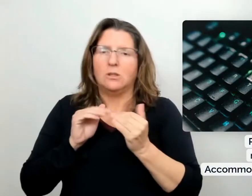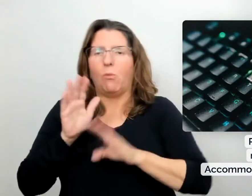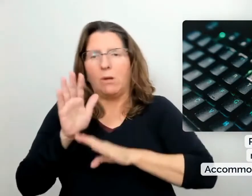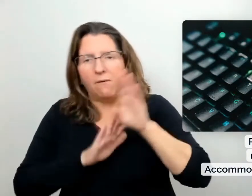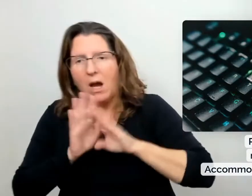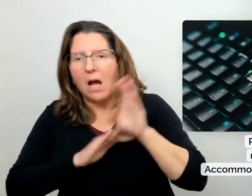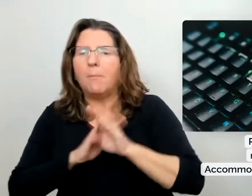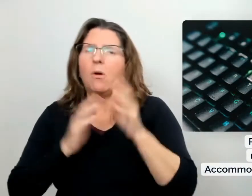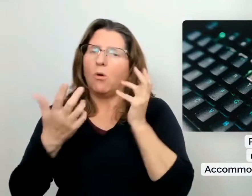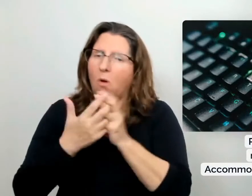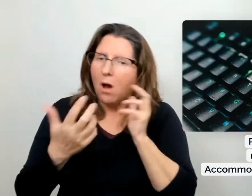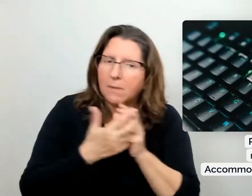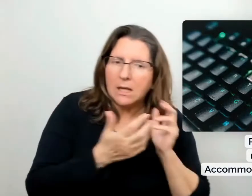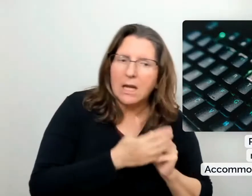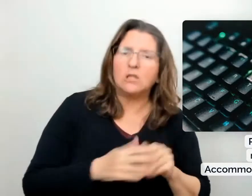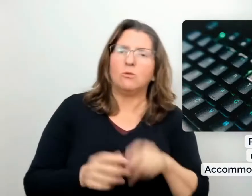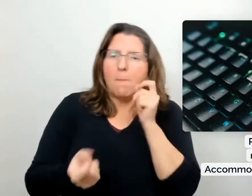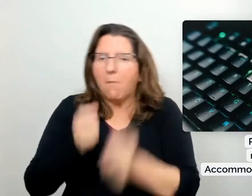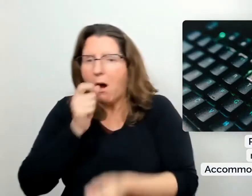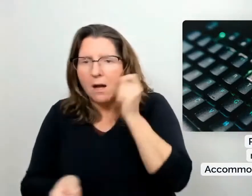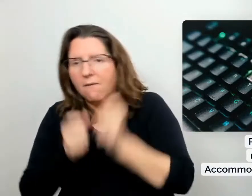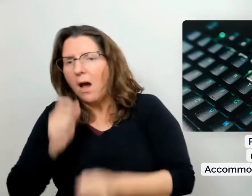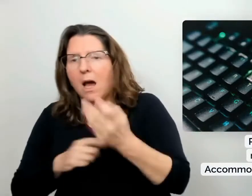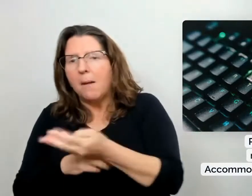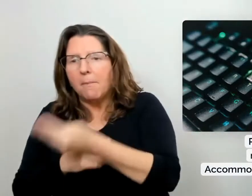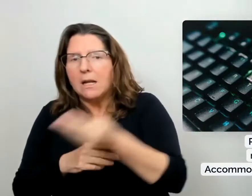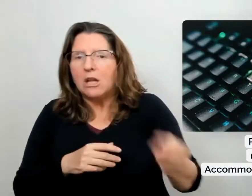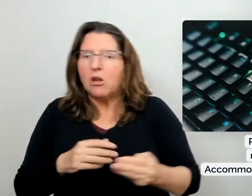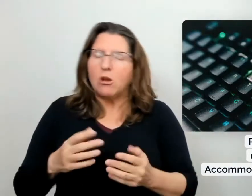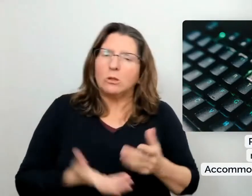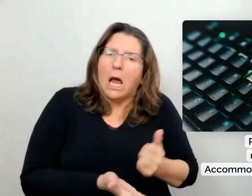This could come about with accommodations and modifications,